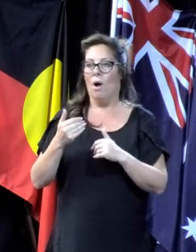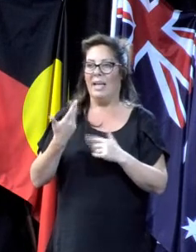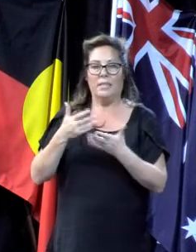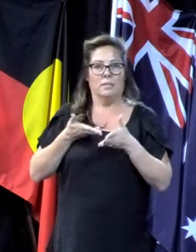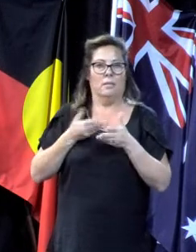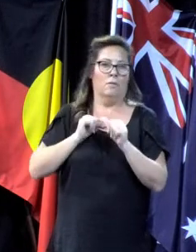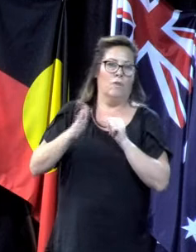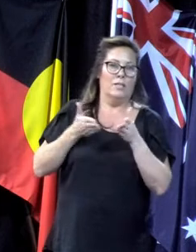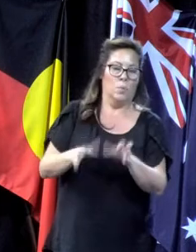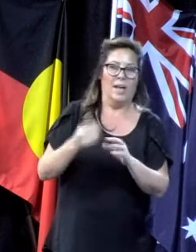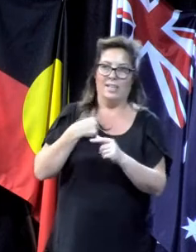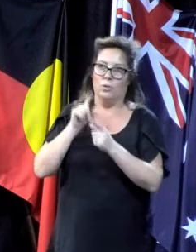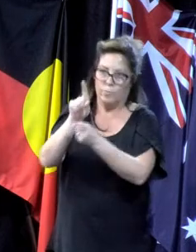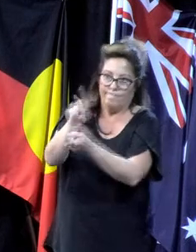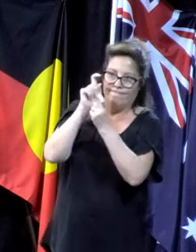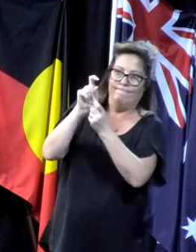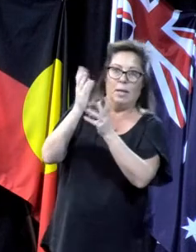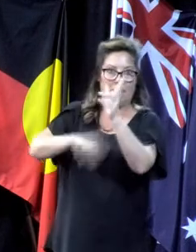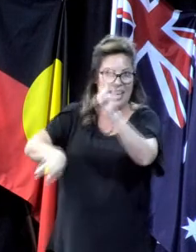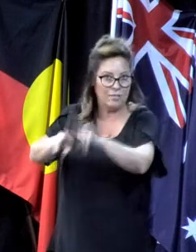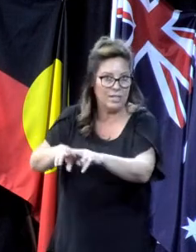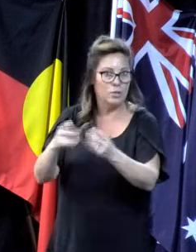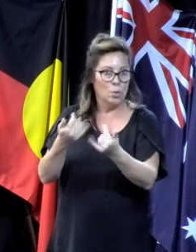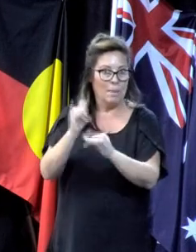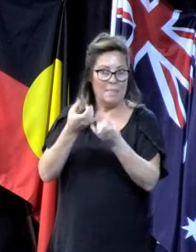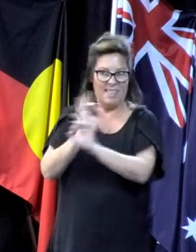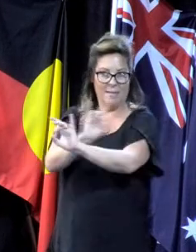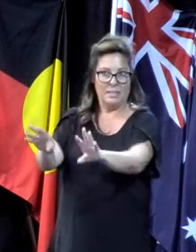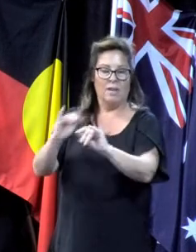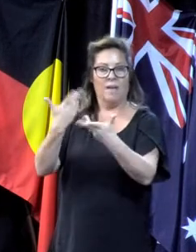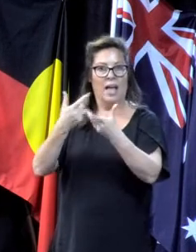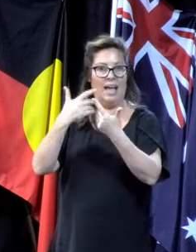a successful experience themselves at school back into schooling again.